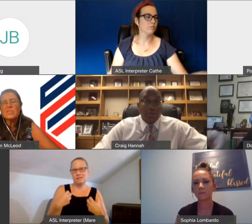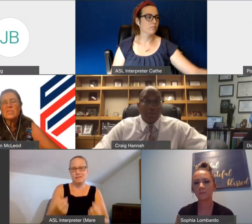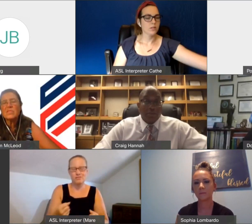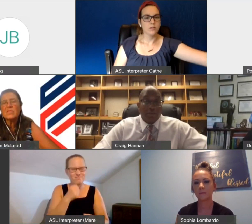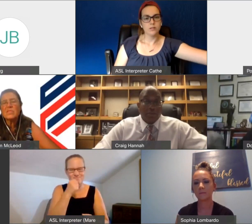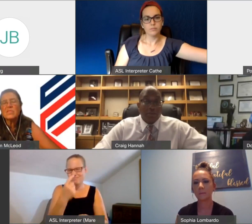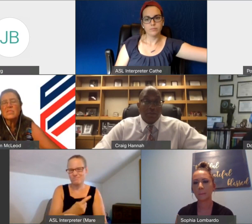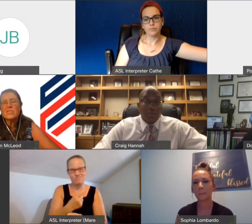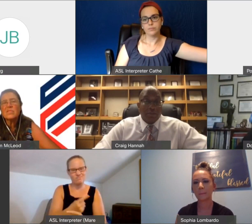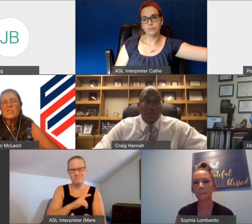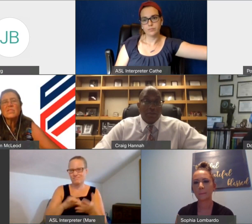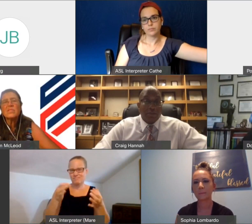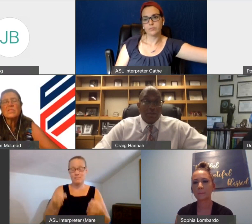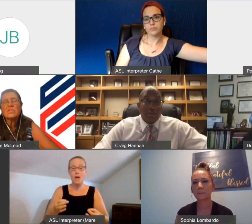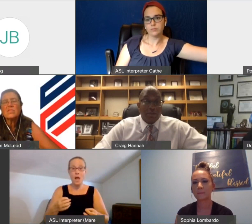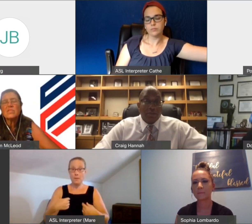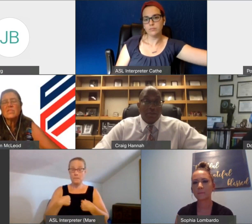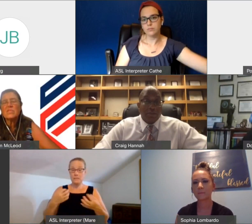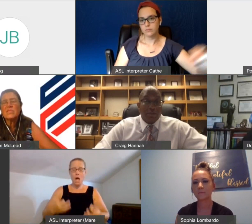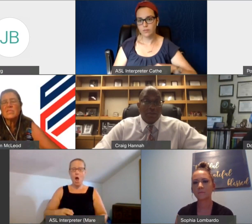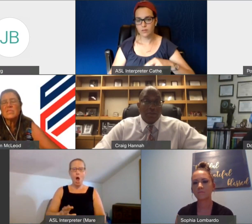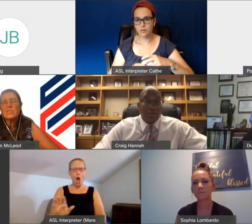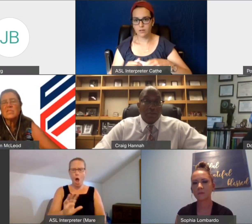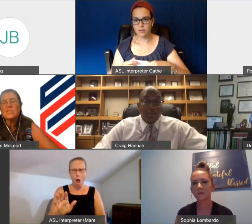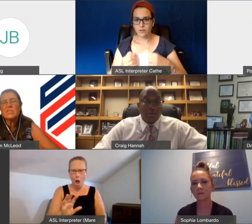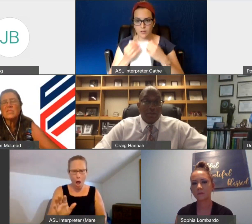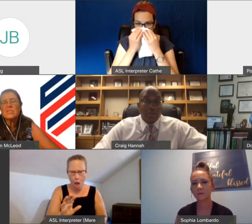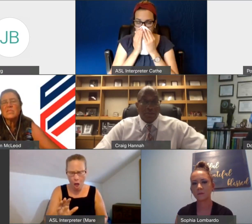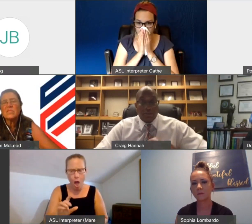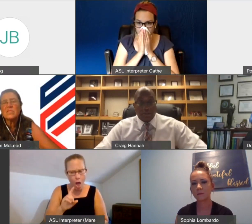that decision yourself, you make it based on competent medical expertise.